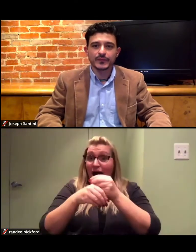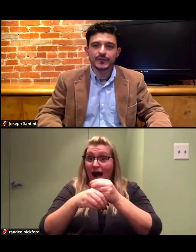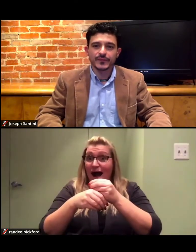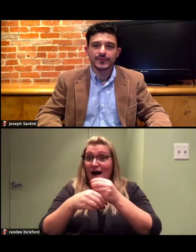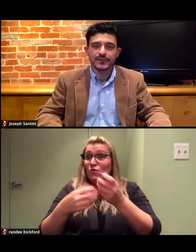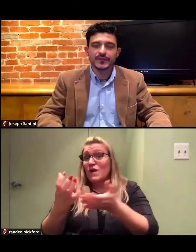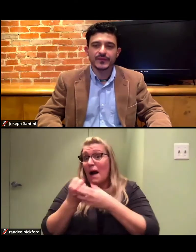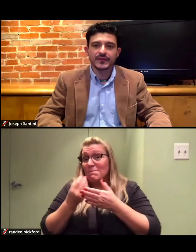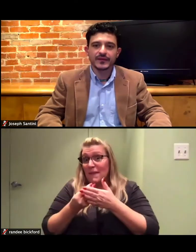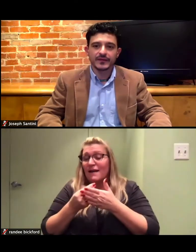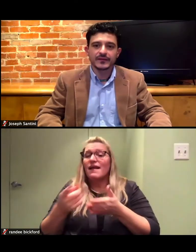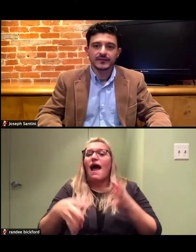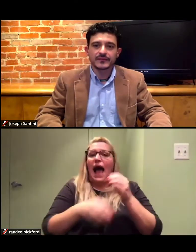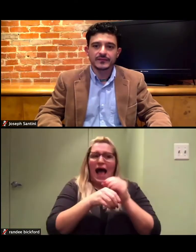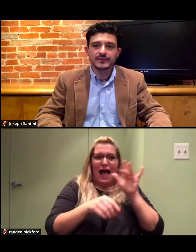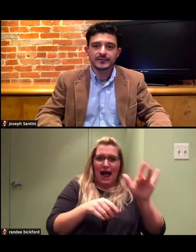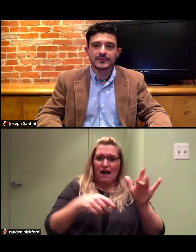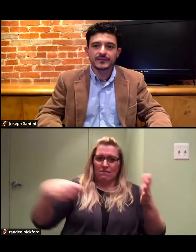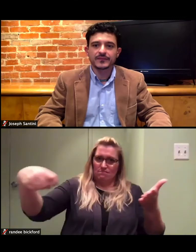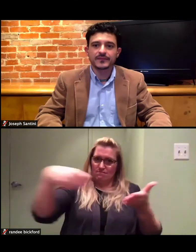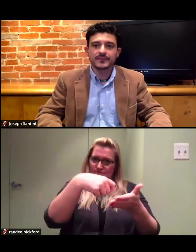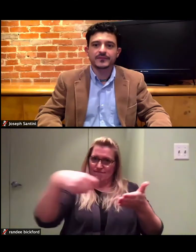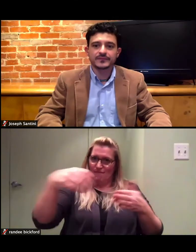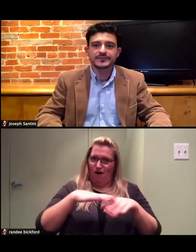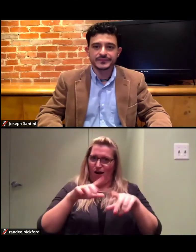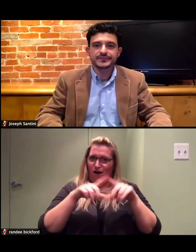and it takes the money out. You put the card in the machine.